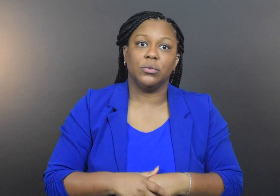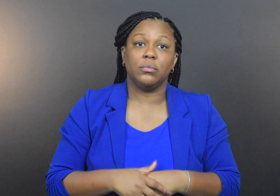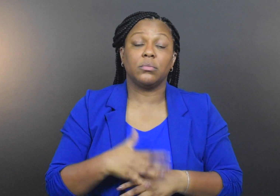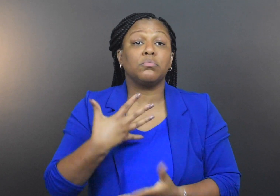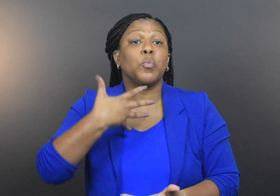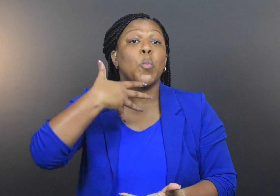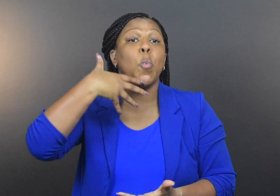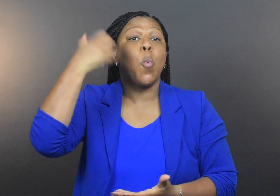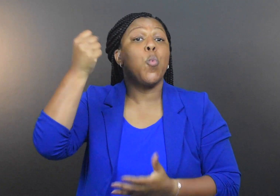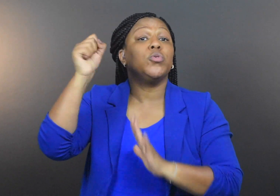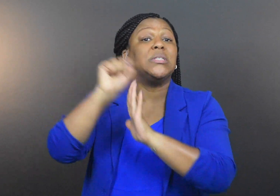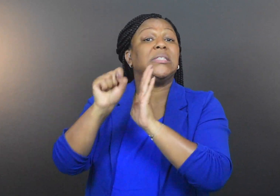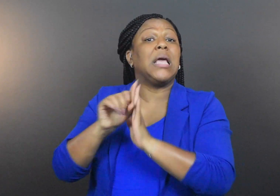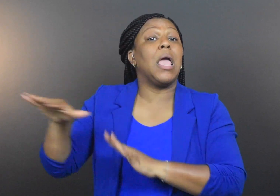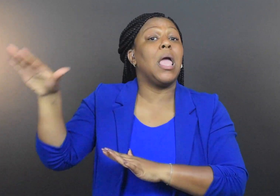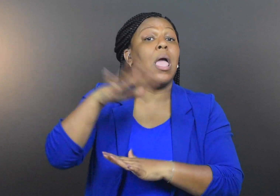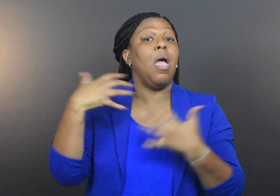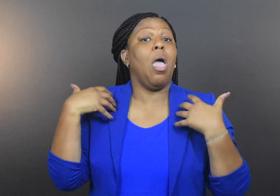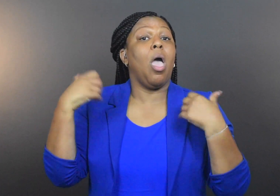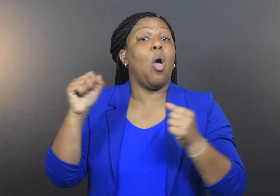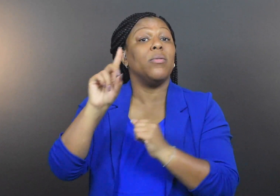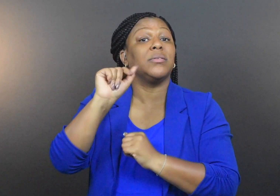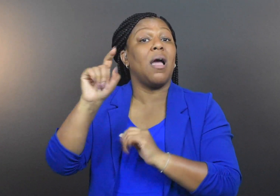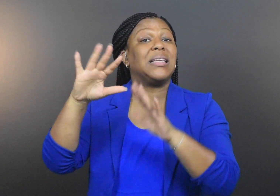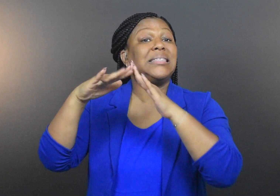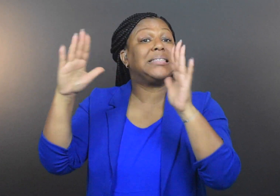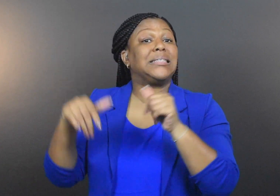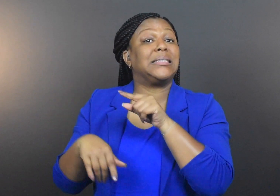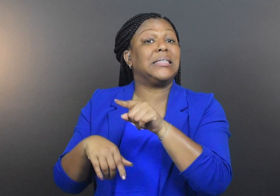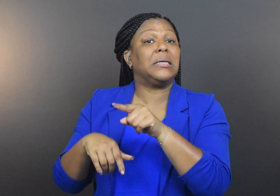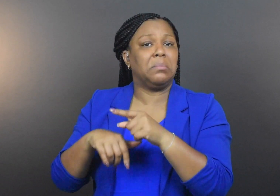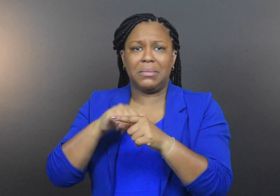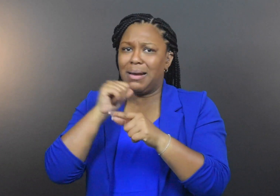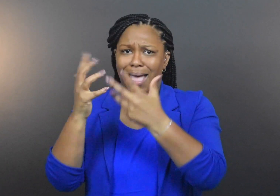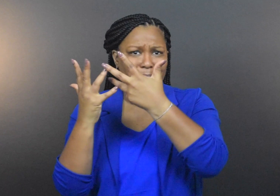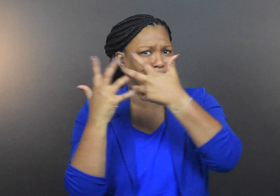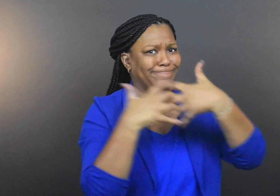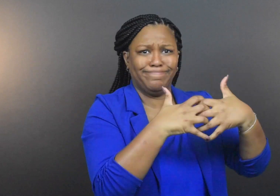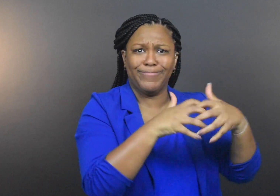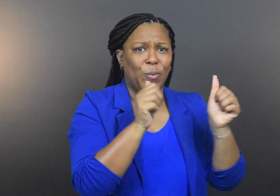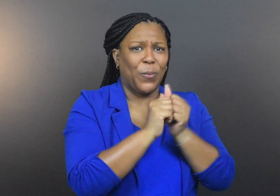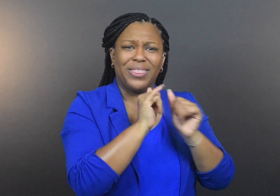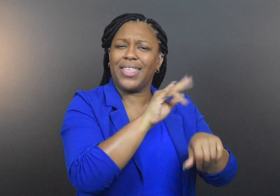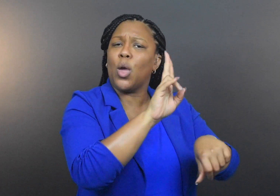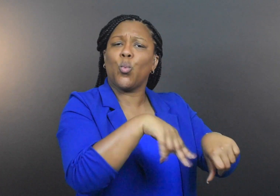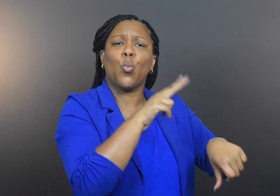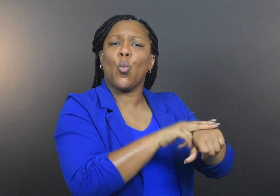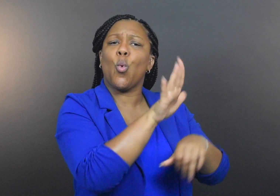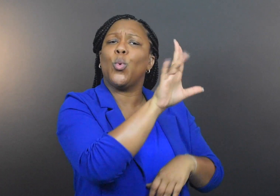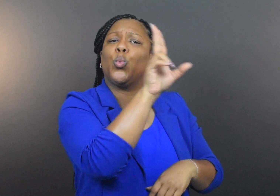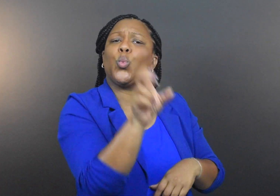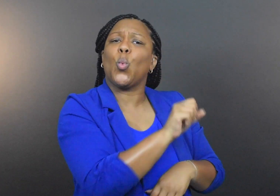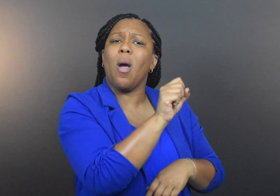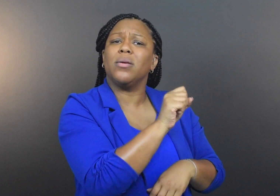Older state health data systems that don’t align are the norm in the United States and